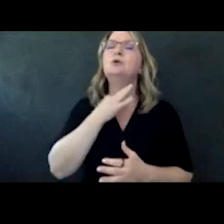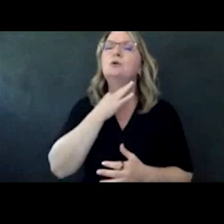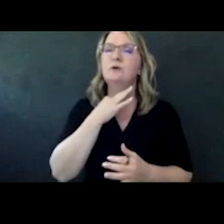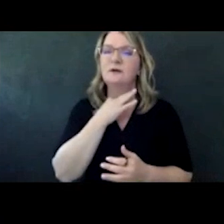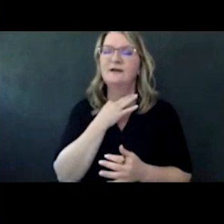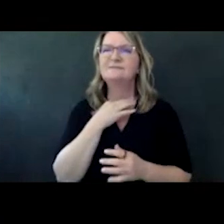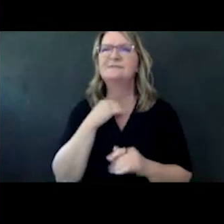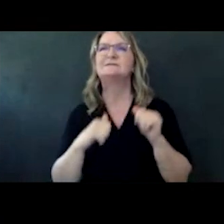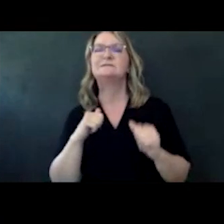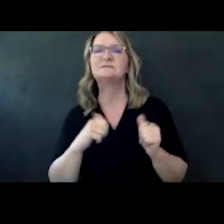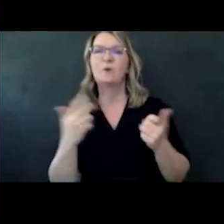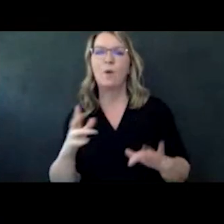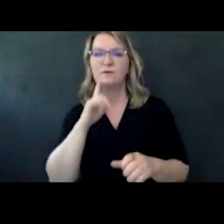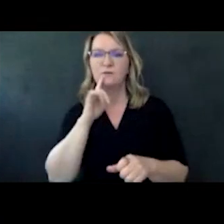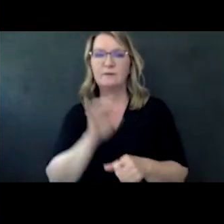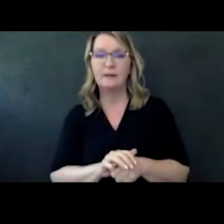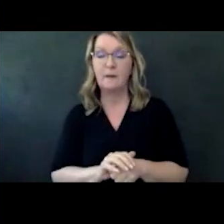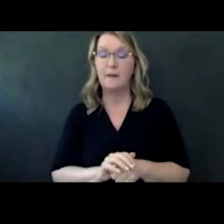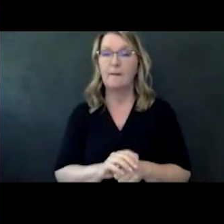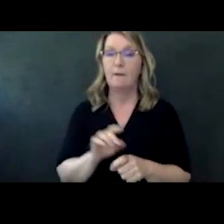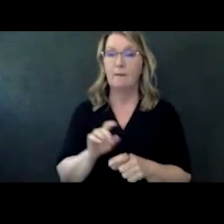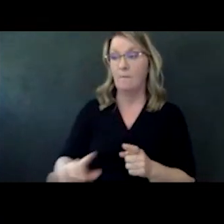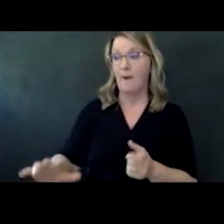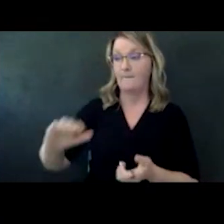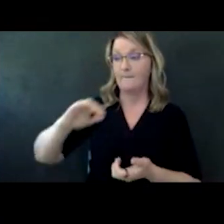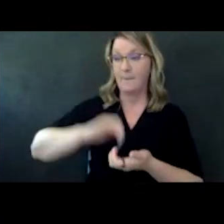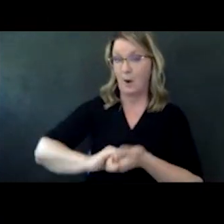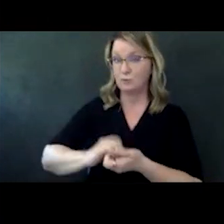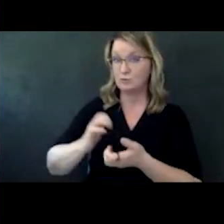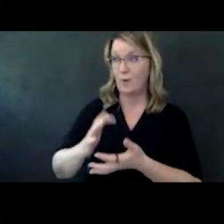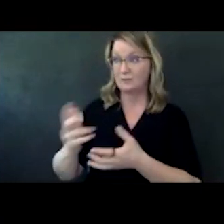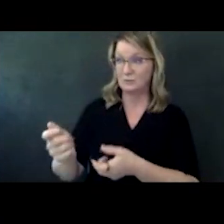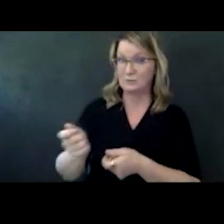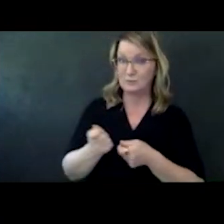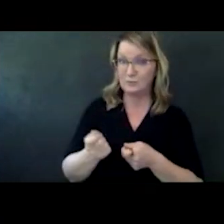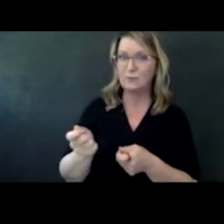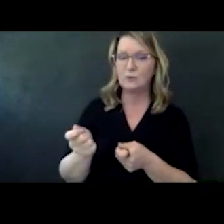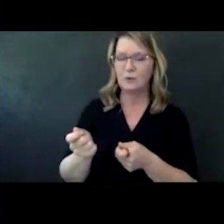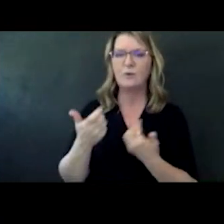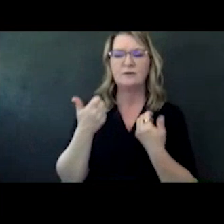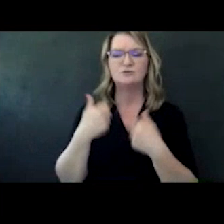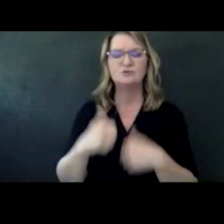For partners that you're particularly interested in obtaining, try the following actions. Active